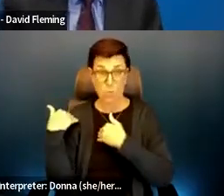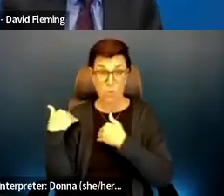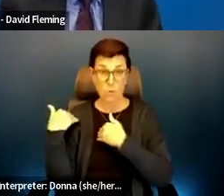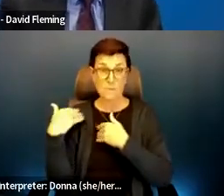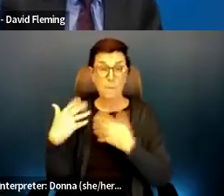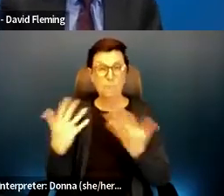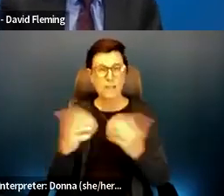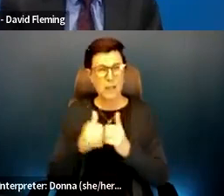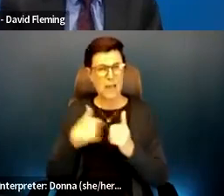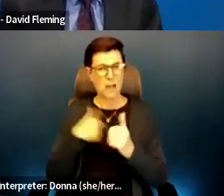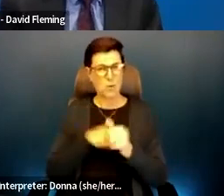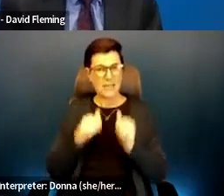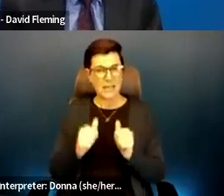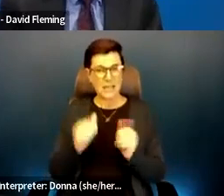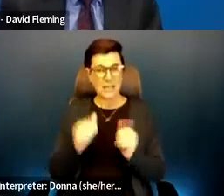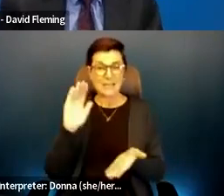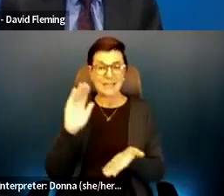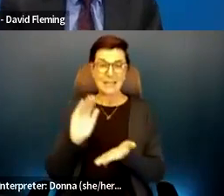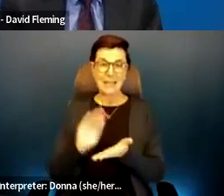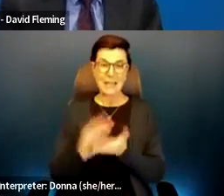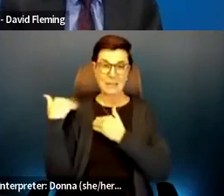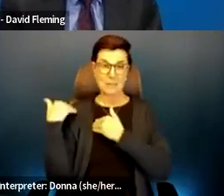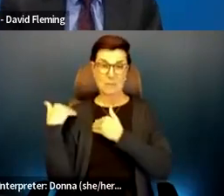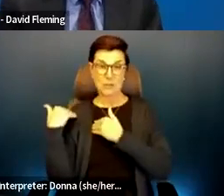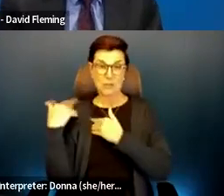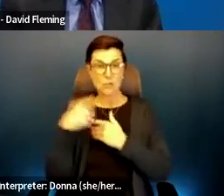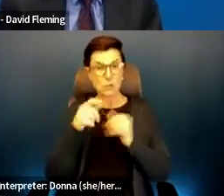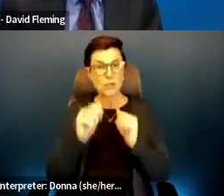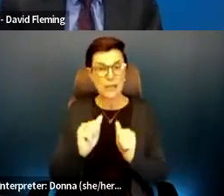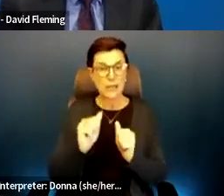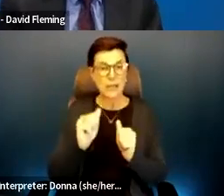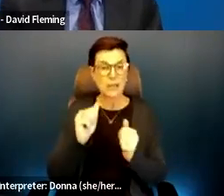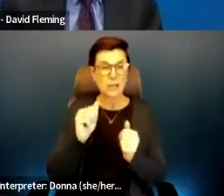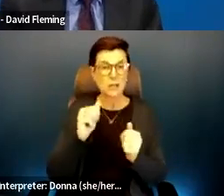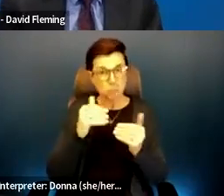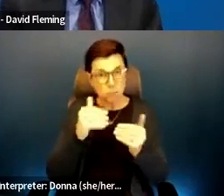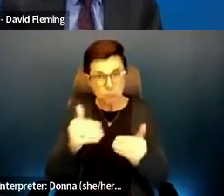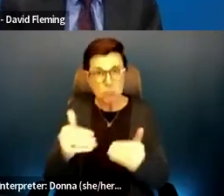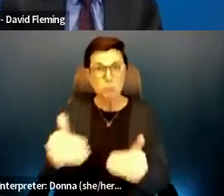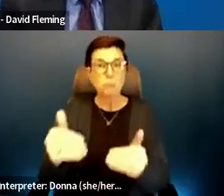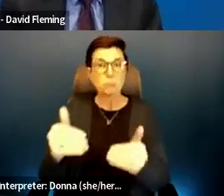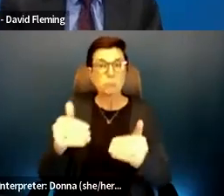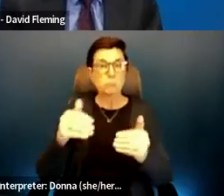towards those foundational capabilities, even if you don't achieve accreditation. So that's for your first question.